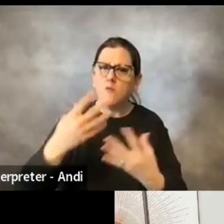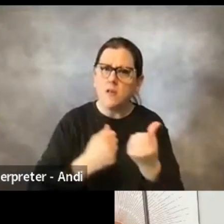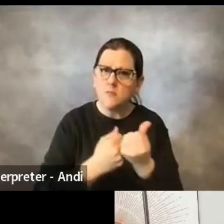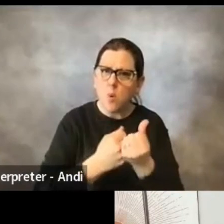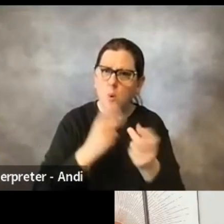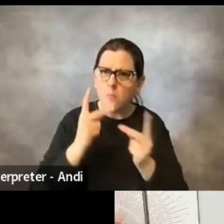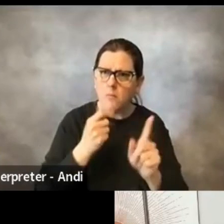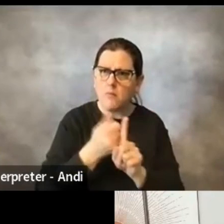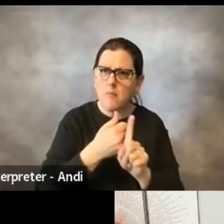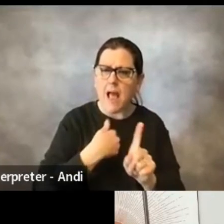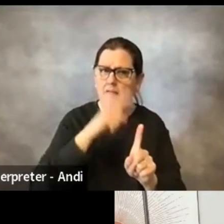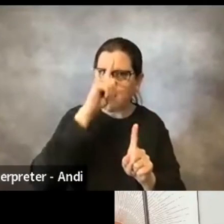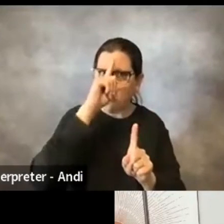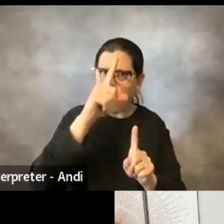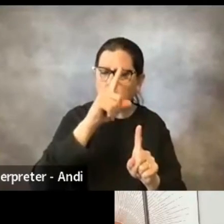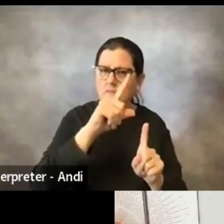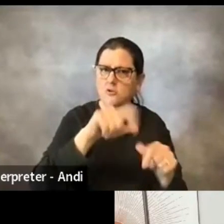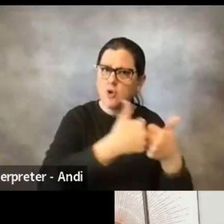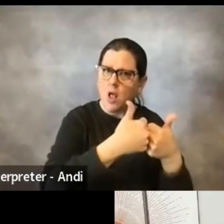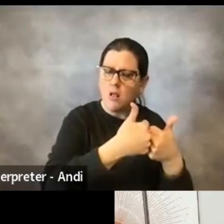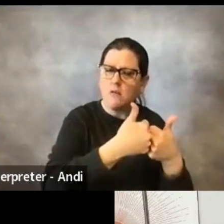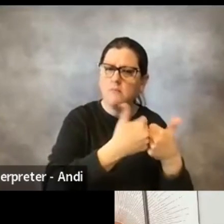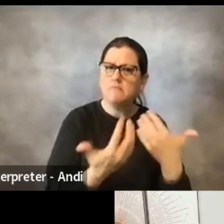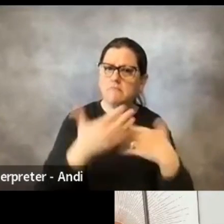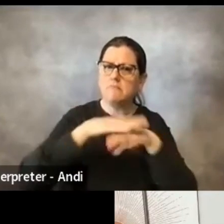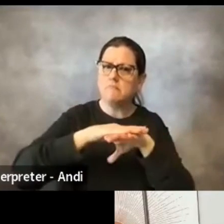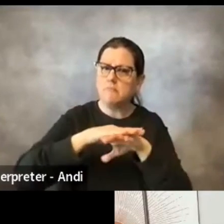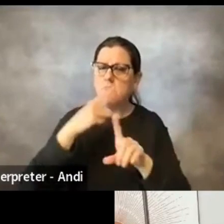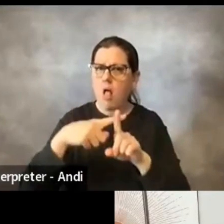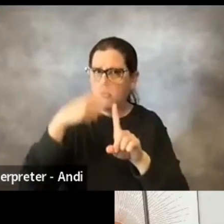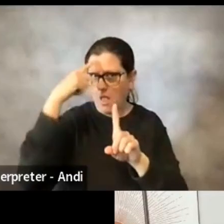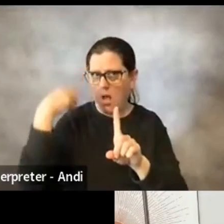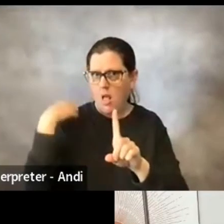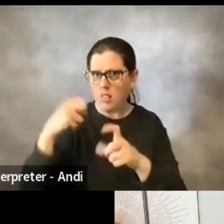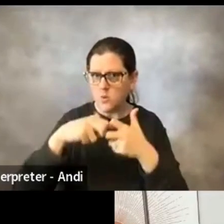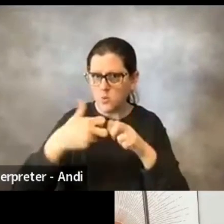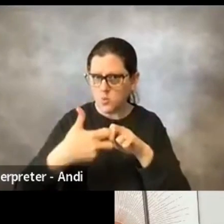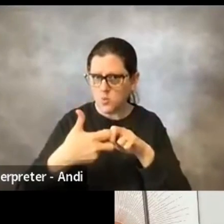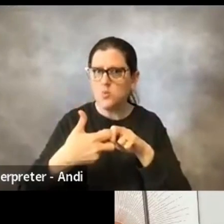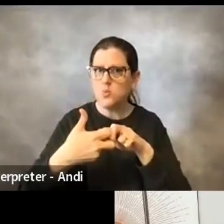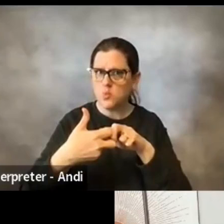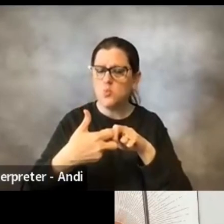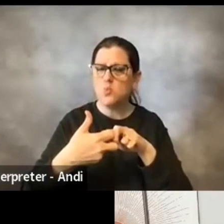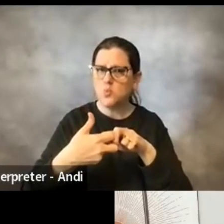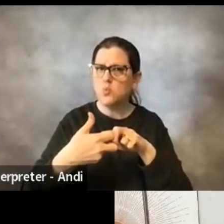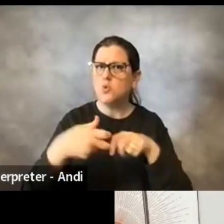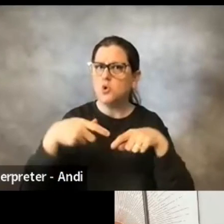cognitive challenges as well, as well as mental health concerns in this, you know, Crisis Response situation?